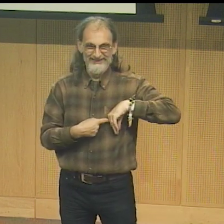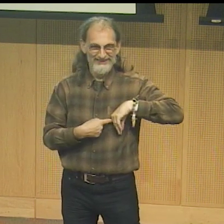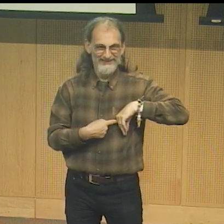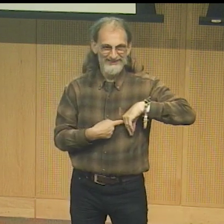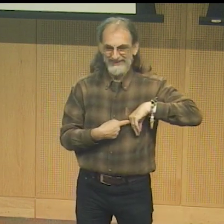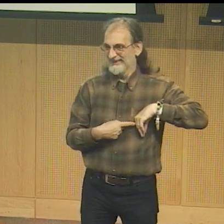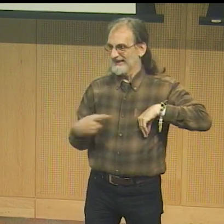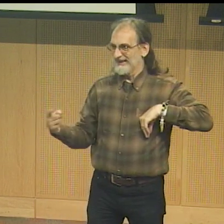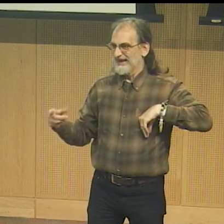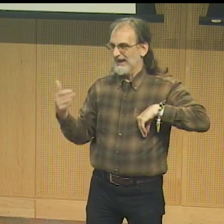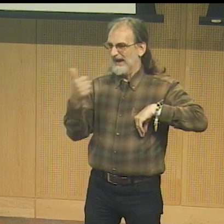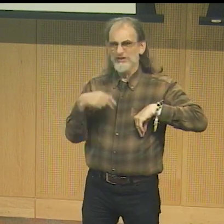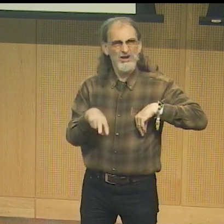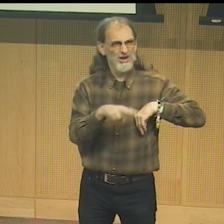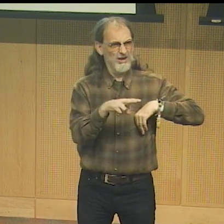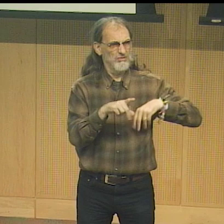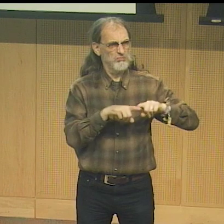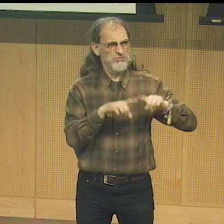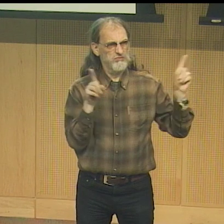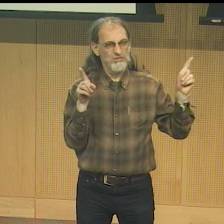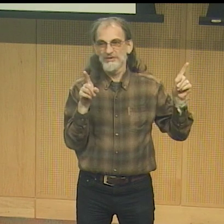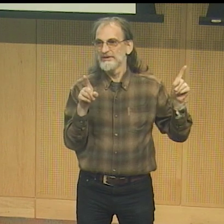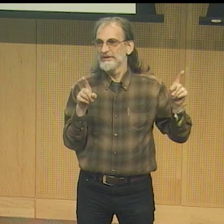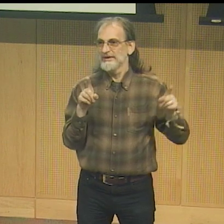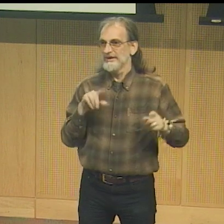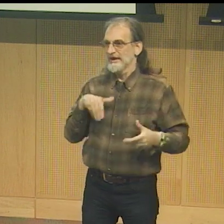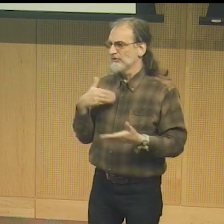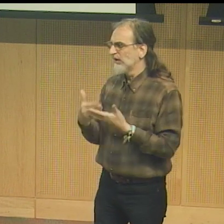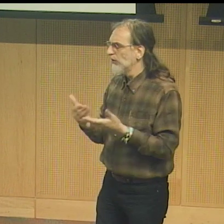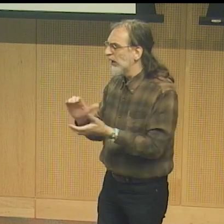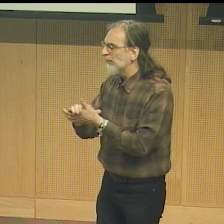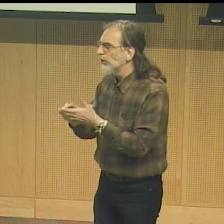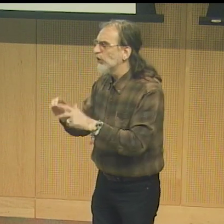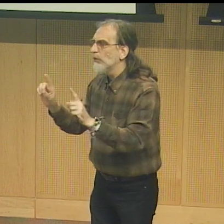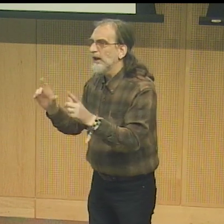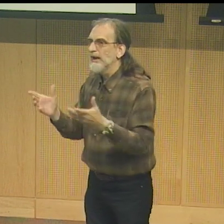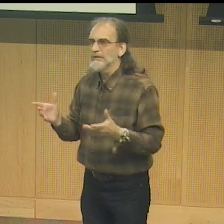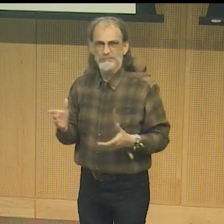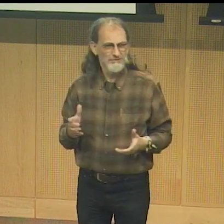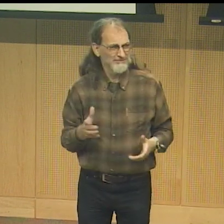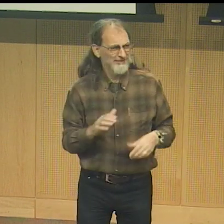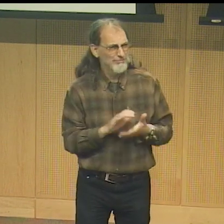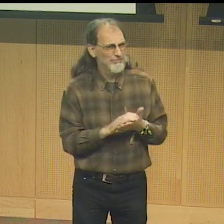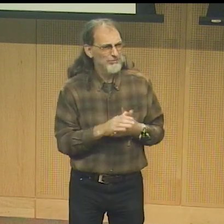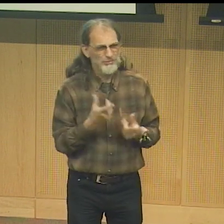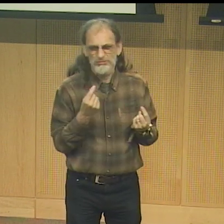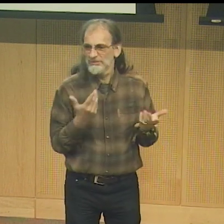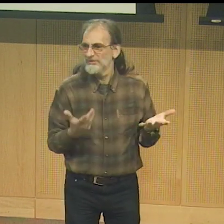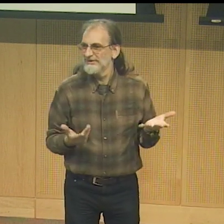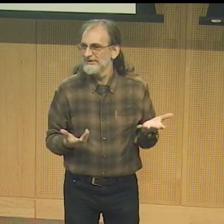If an African American person flew to Africa, and they would arrive and say, "Hi, I'm just like you are,"